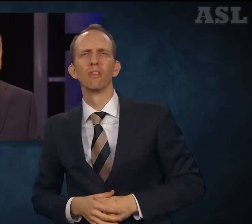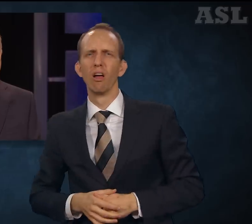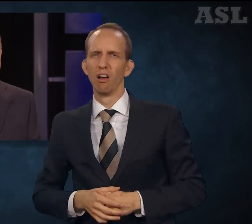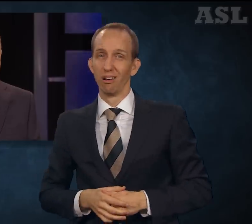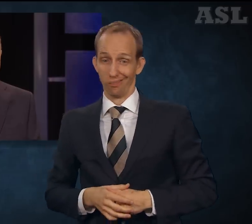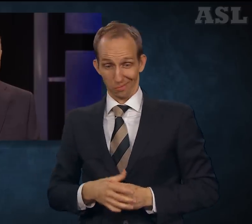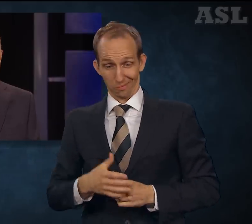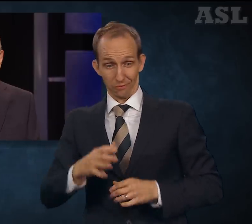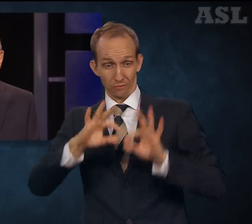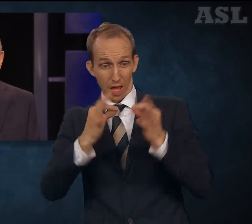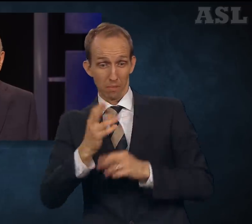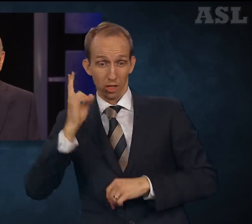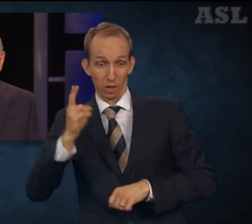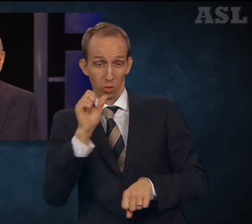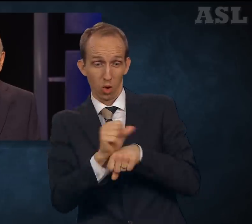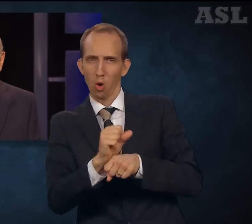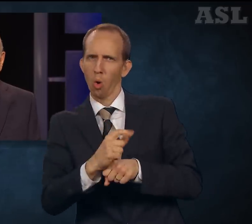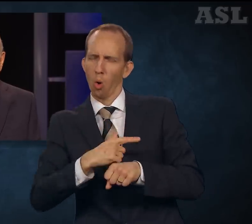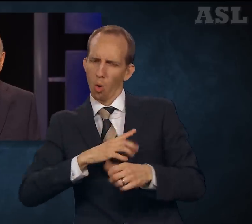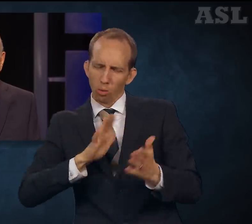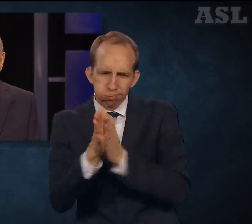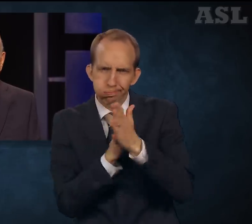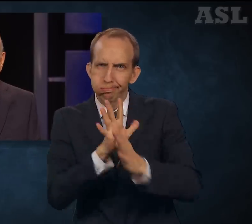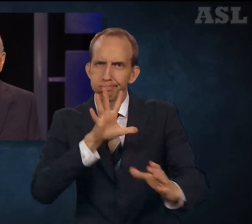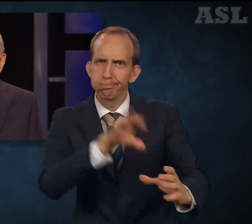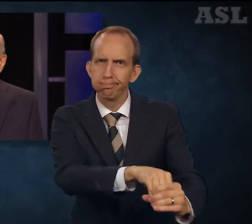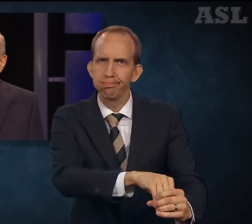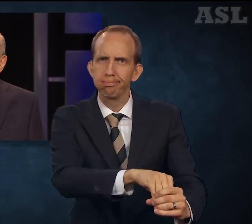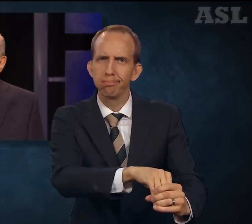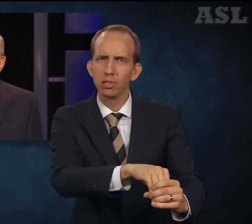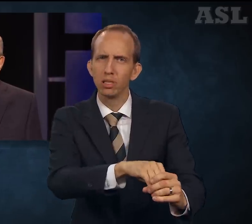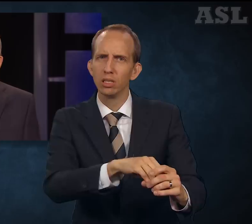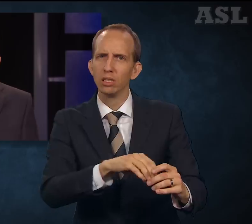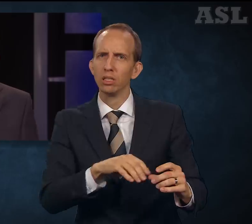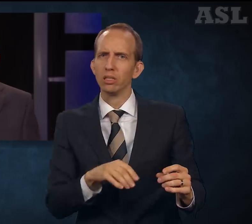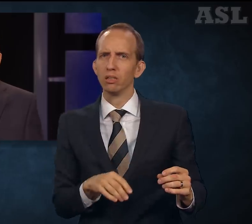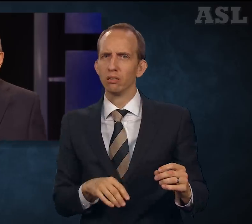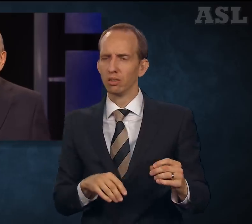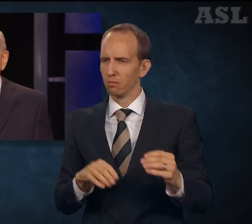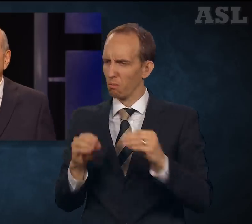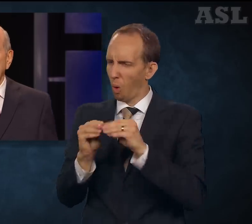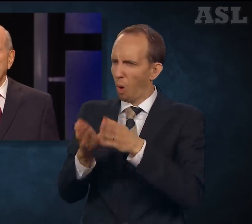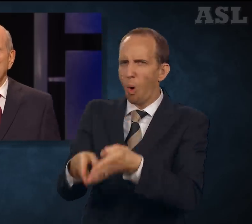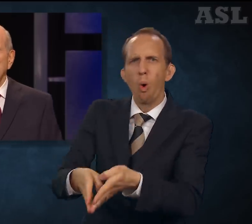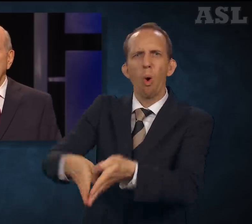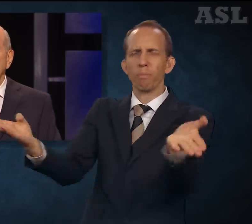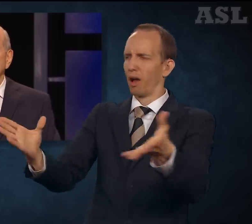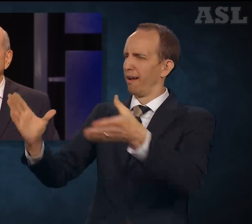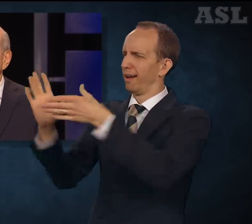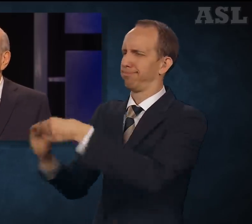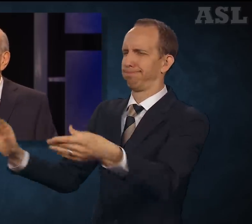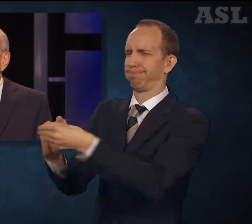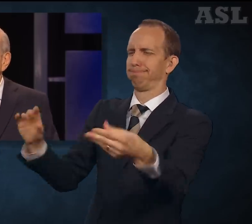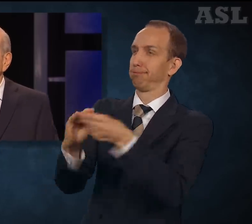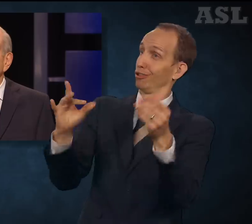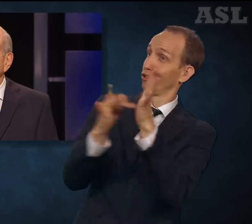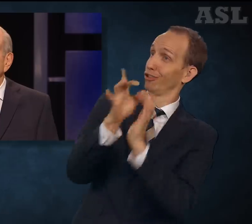"I WOULD BE WILLING TO DO MORE FAMILY HISTORY WORK.